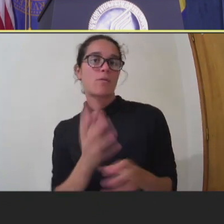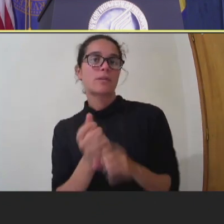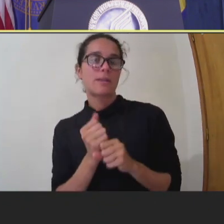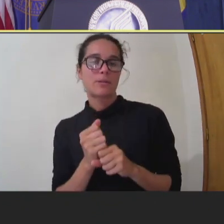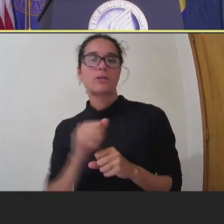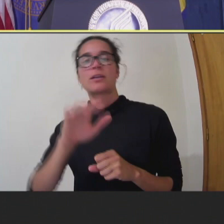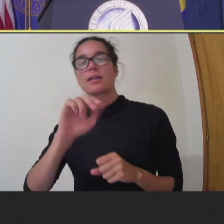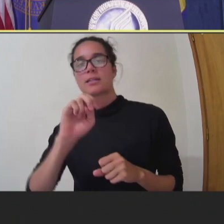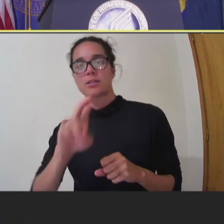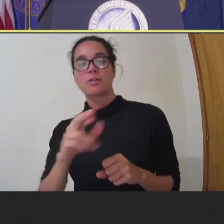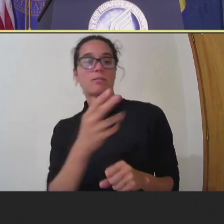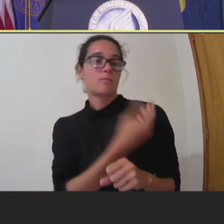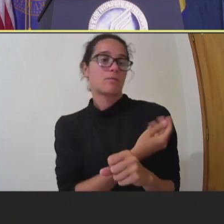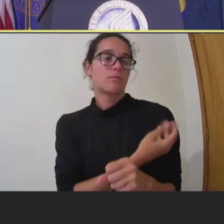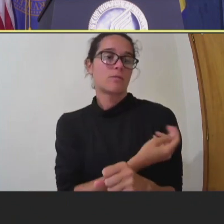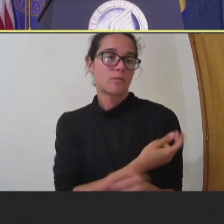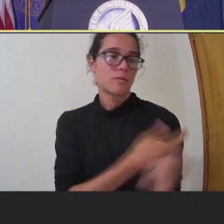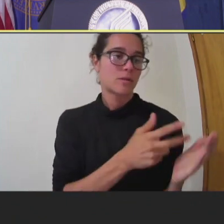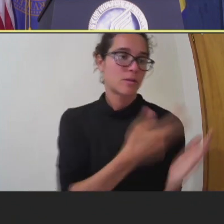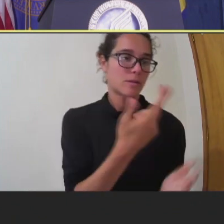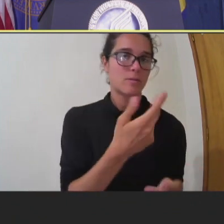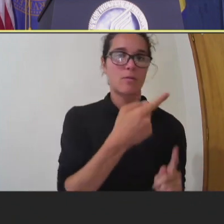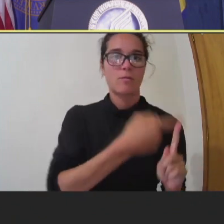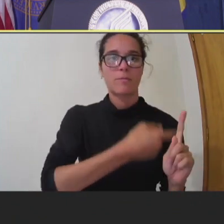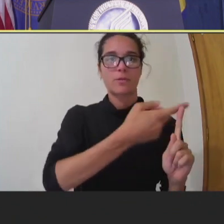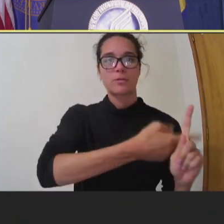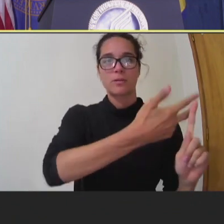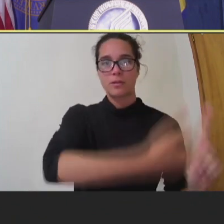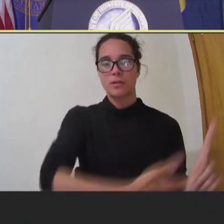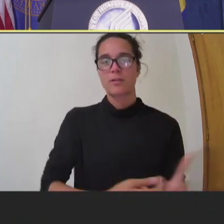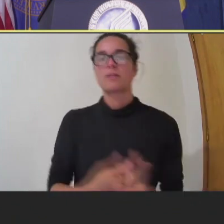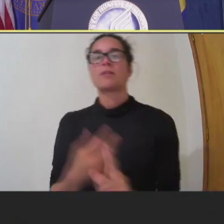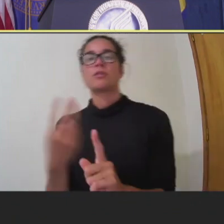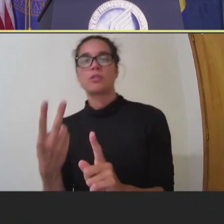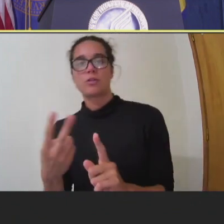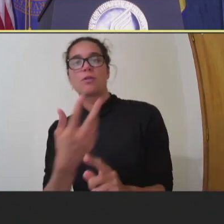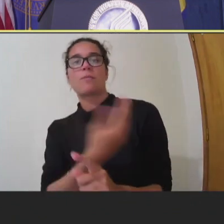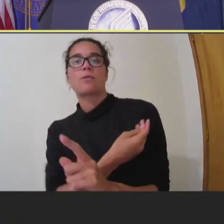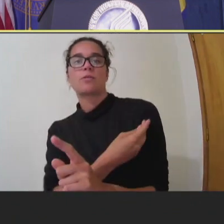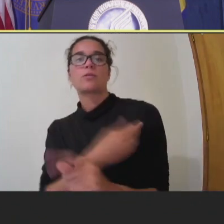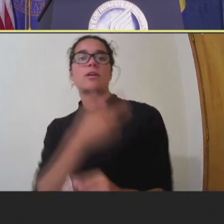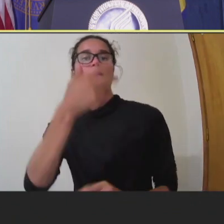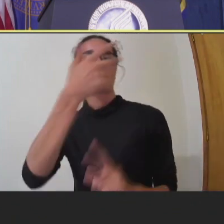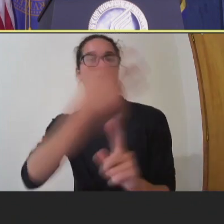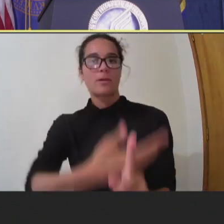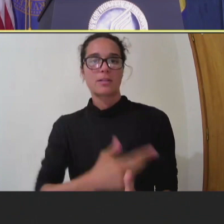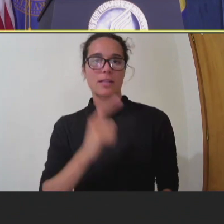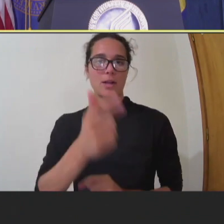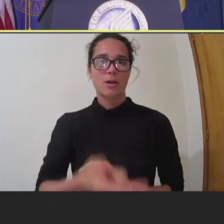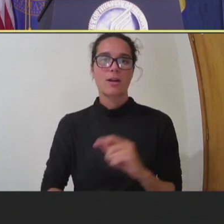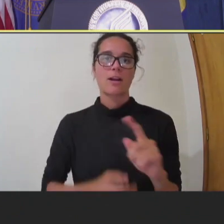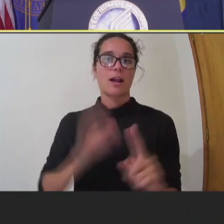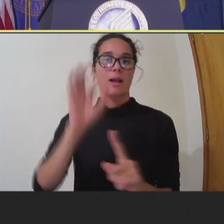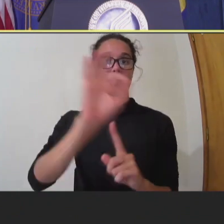followed by two boosters at three and nine months. These patients are in long-term follow-up, but for